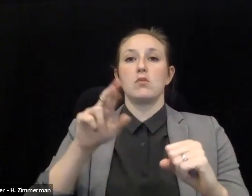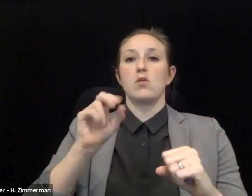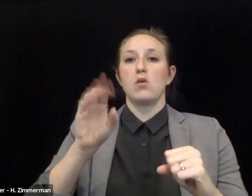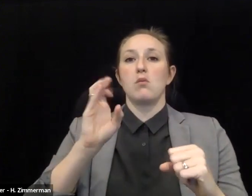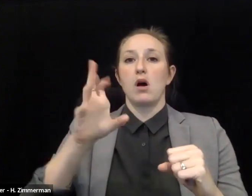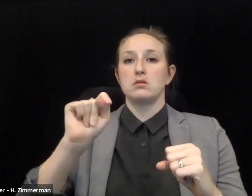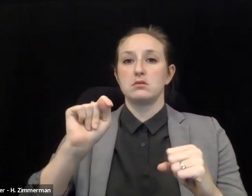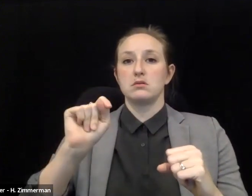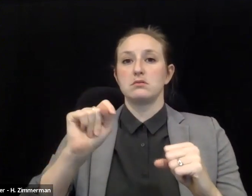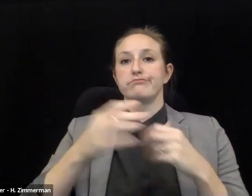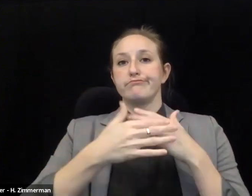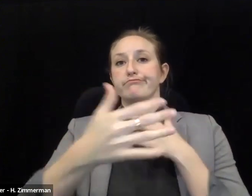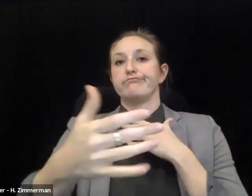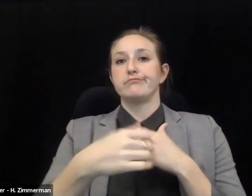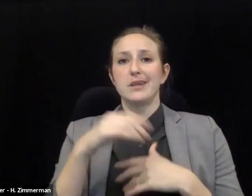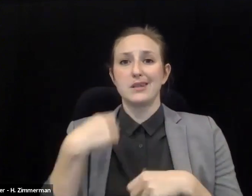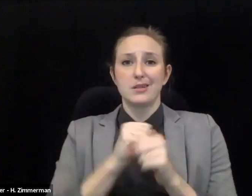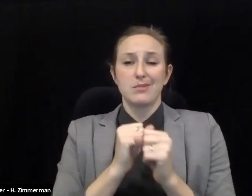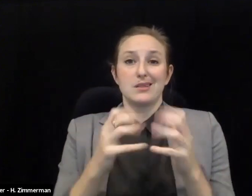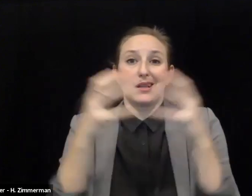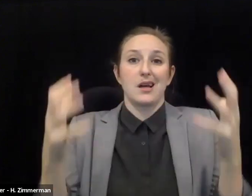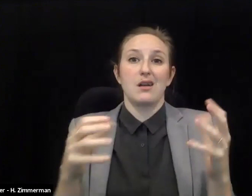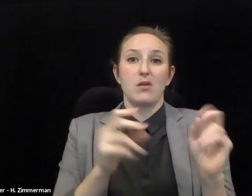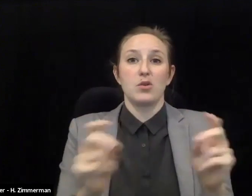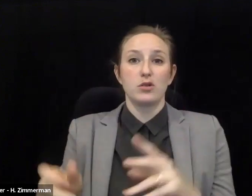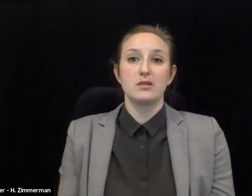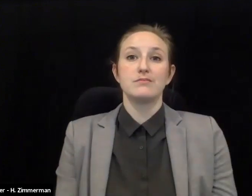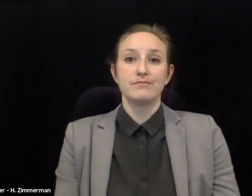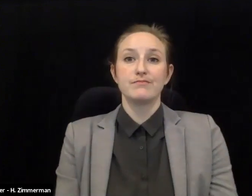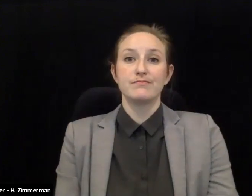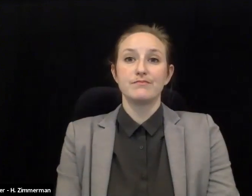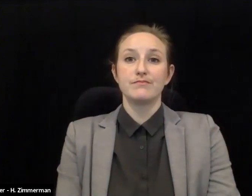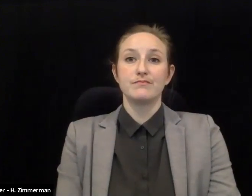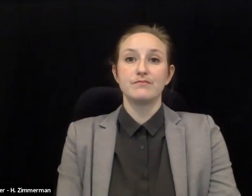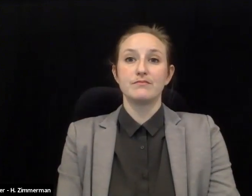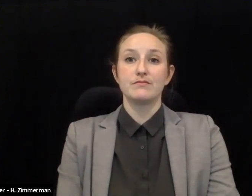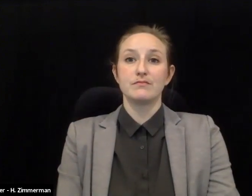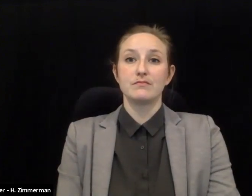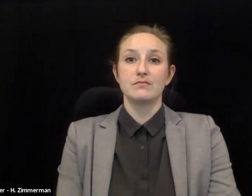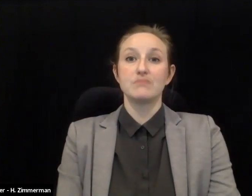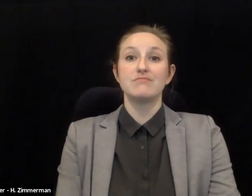Can you just it just creates a lot of opportunity. Justin Harford: Thank you. Lisa (she/her), World Learning: I think I think